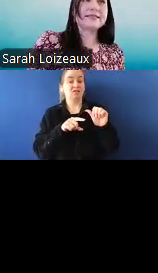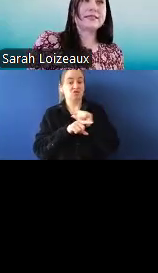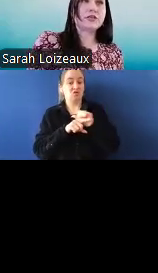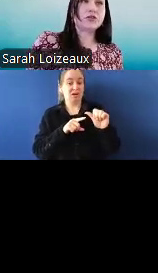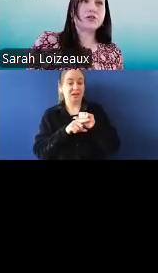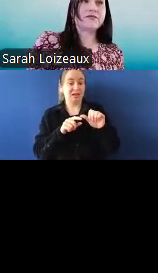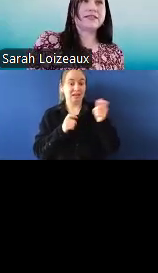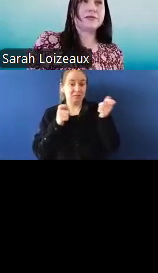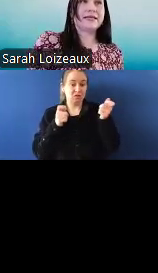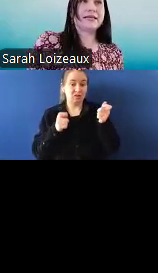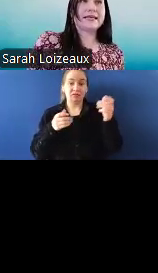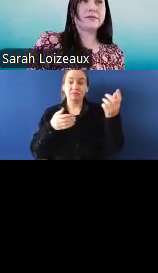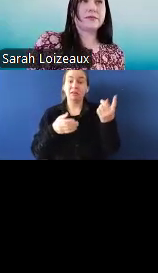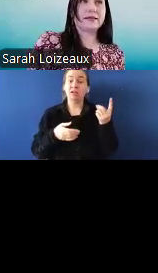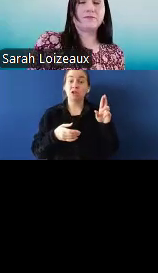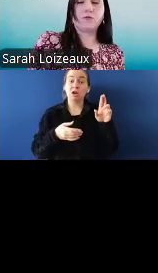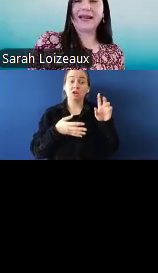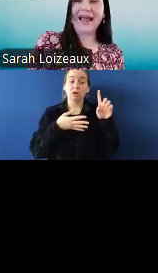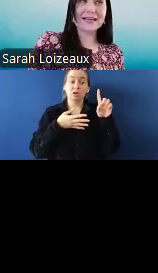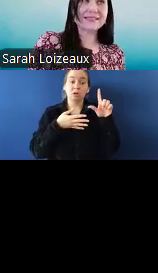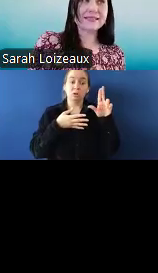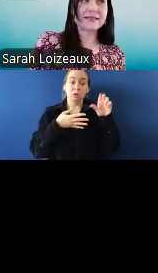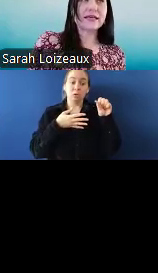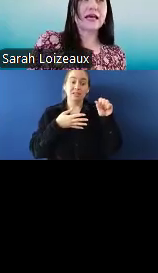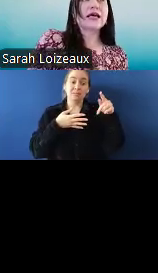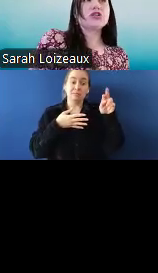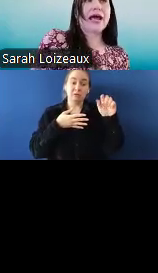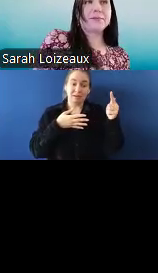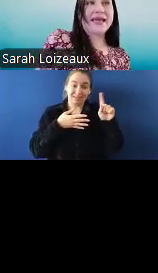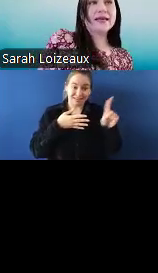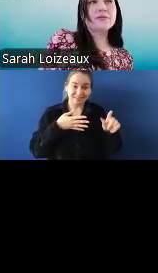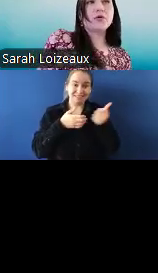the Senior Director of Disability and Accessibility for CAST, Jack Bayne,